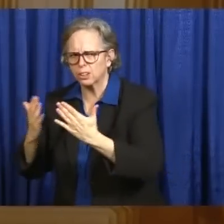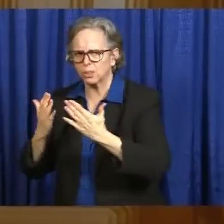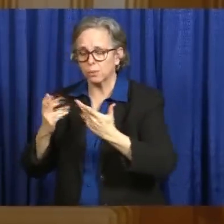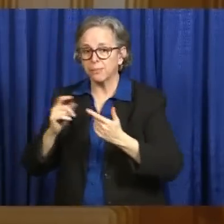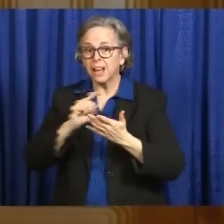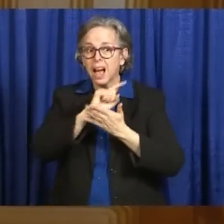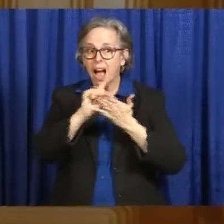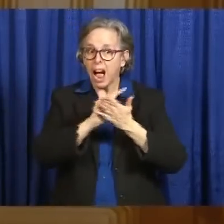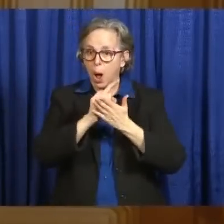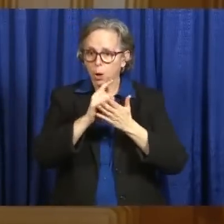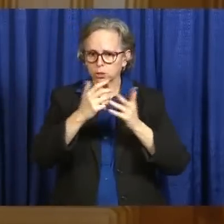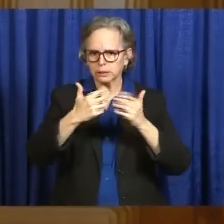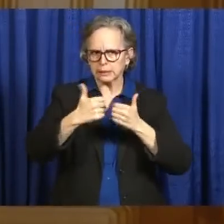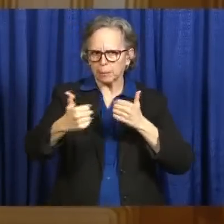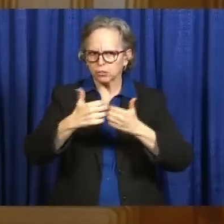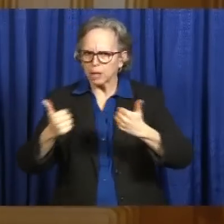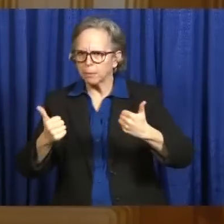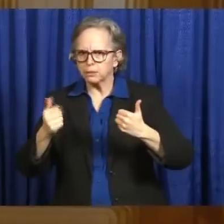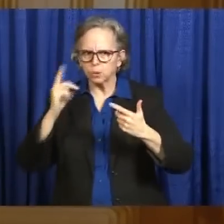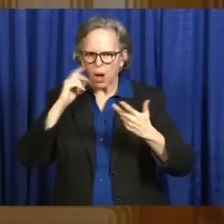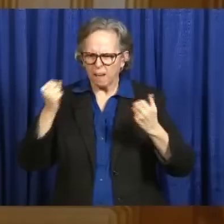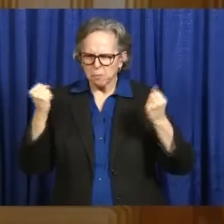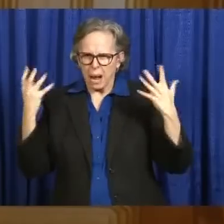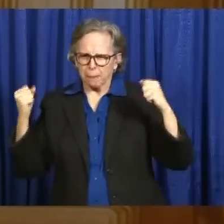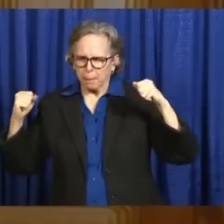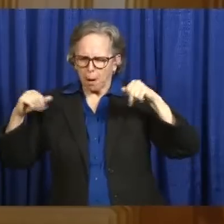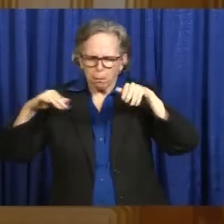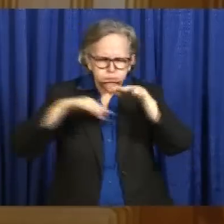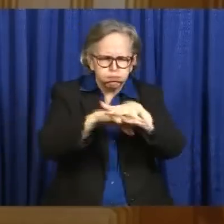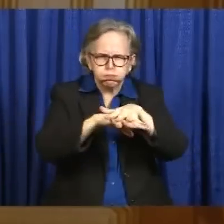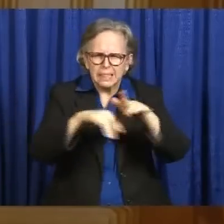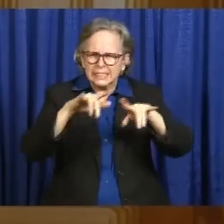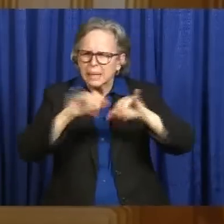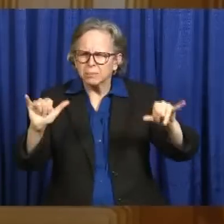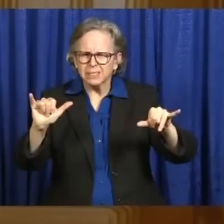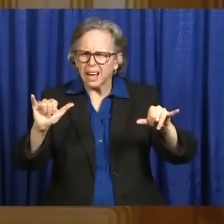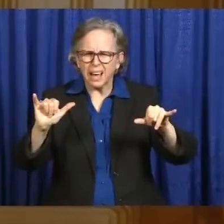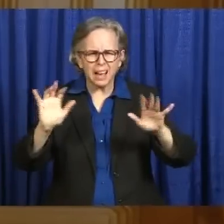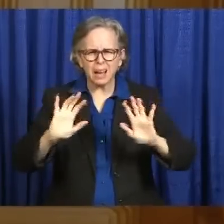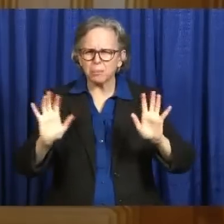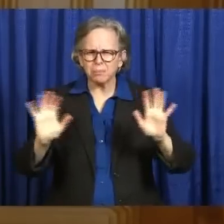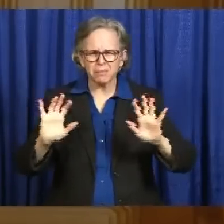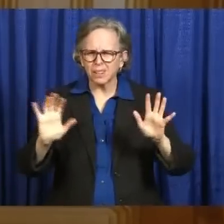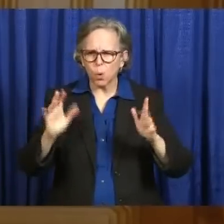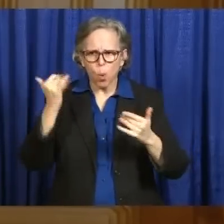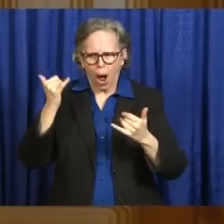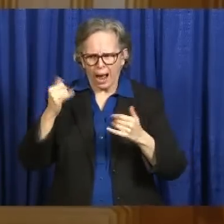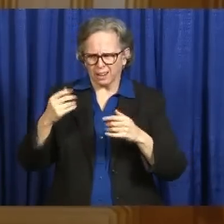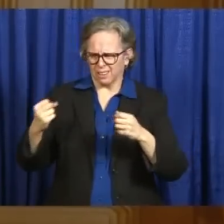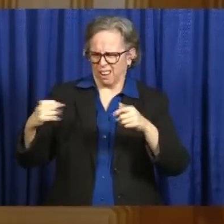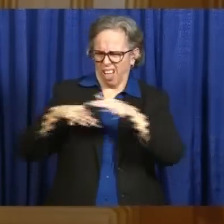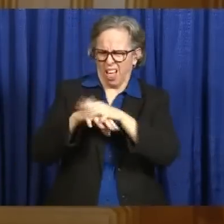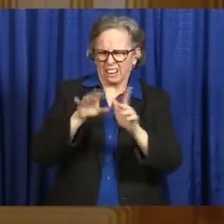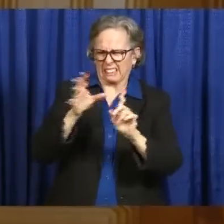MOST VULNERABLE POPULATIONS. I'VE SEEN PICTURES IN THE PAPER WHERE STORES ARE DOING THAT. AGAIN, THANK YOU VERY MUCH. JUST MAKE SURE THERE ARE ENOUGH HOURS IN THERE SO THAT WE DON'T